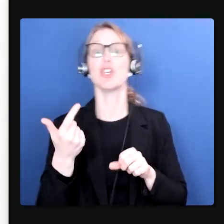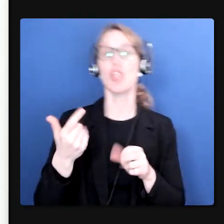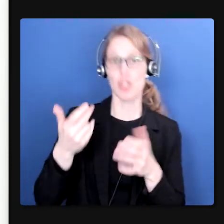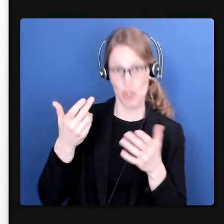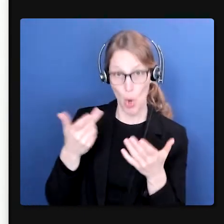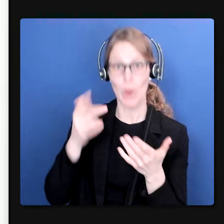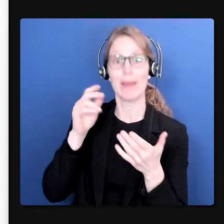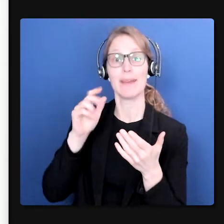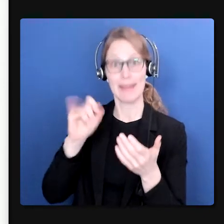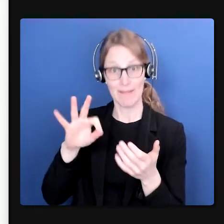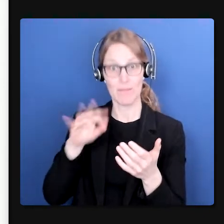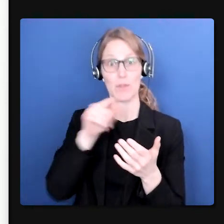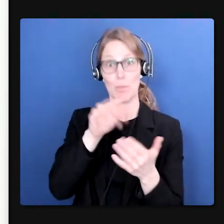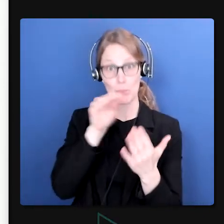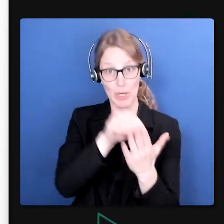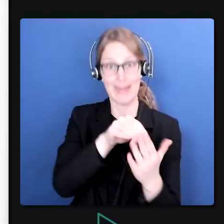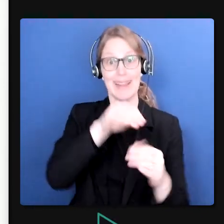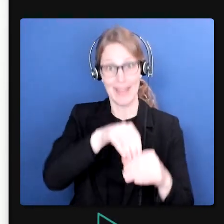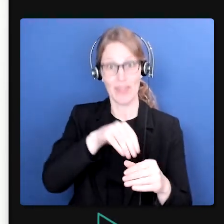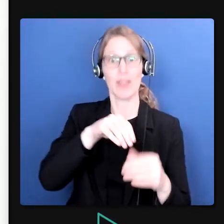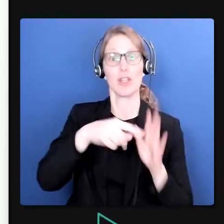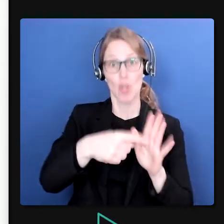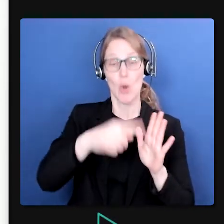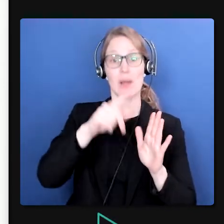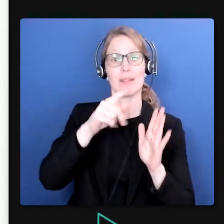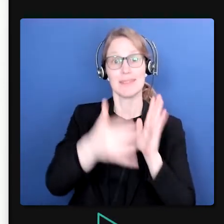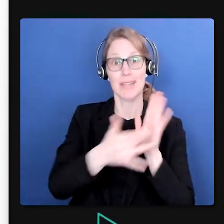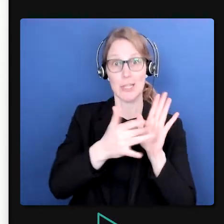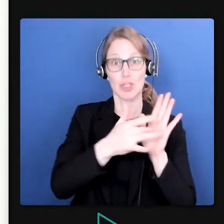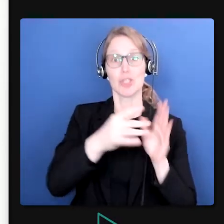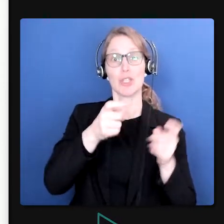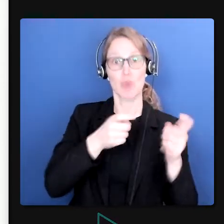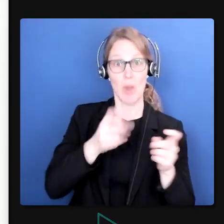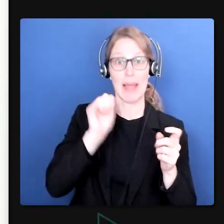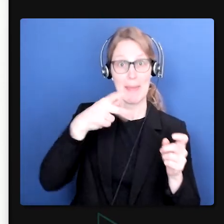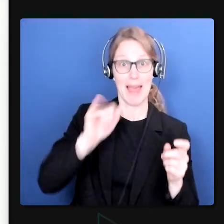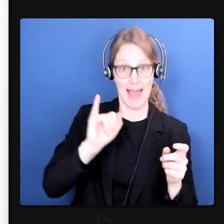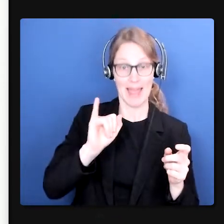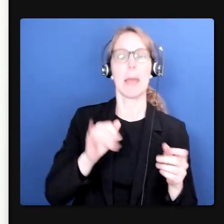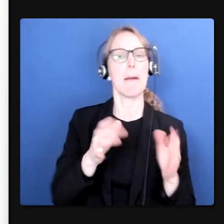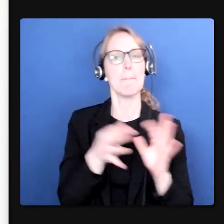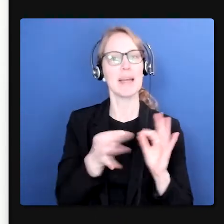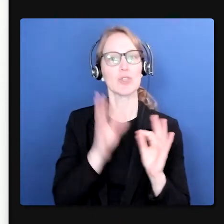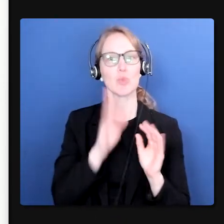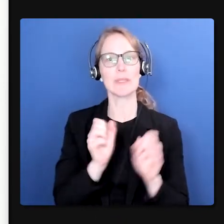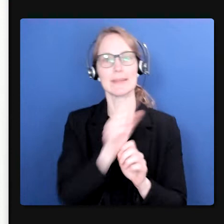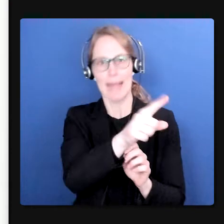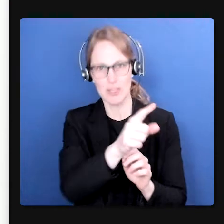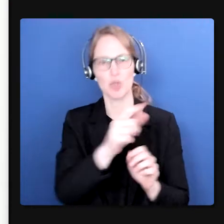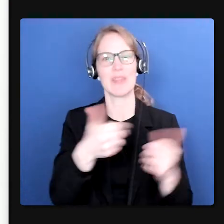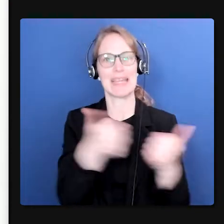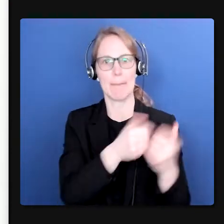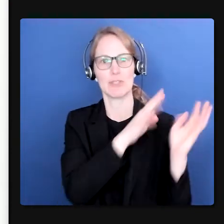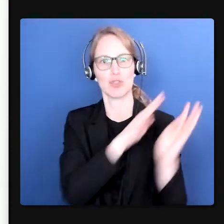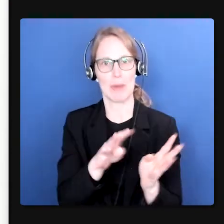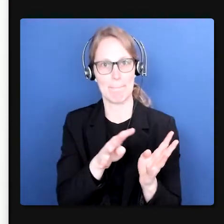to the XGame Streaming Show Touch Control Layout API, a message gets sent asynchronously to the game streaming app